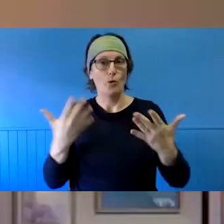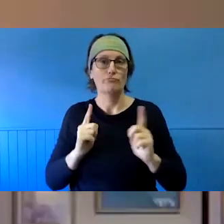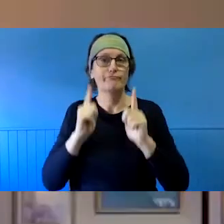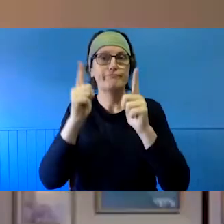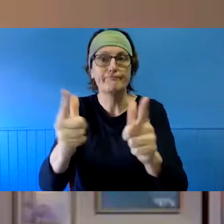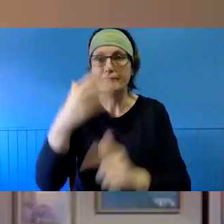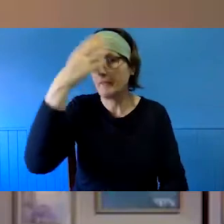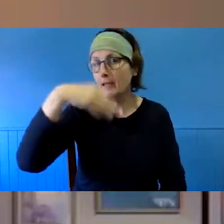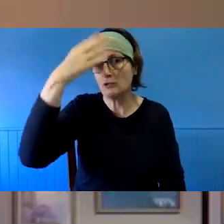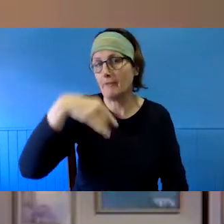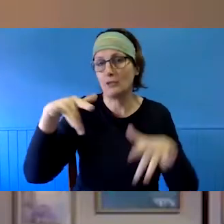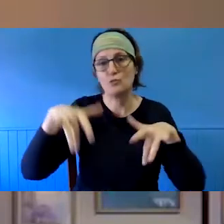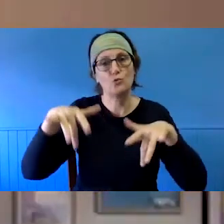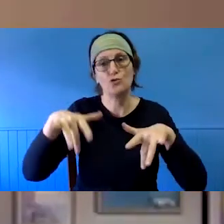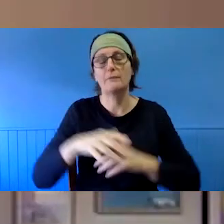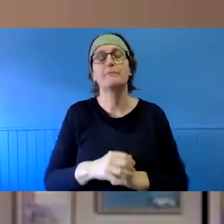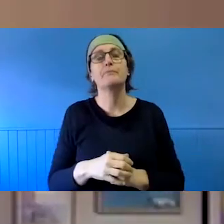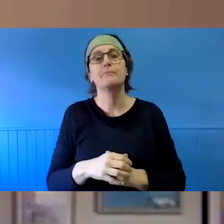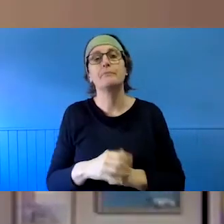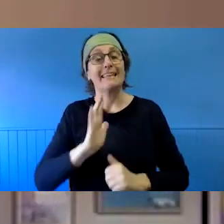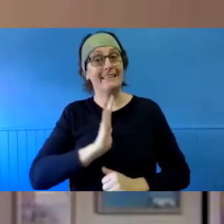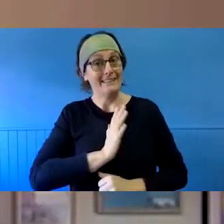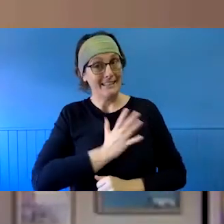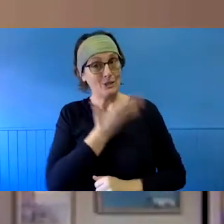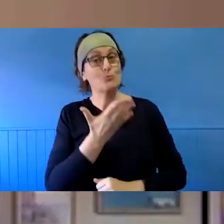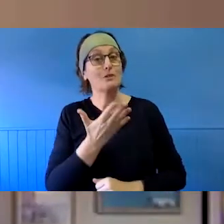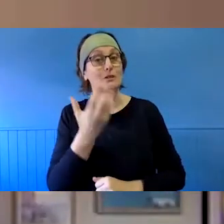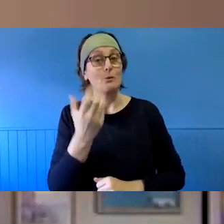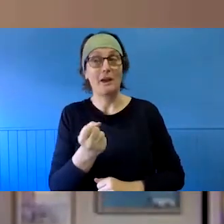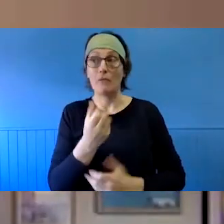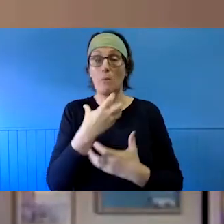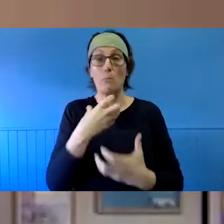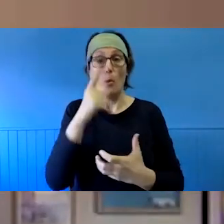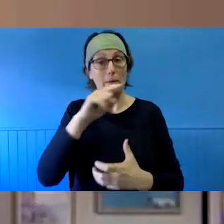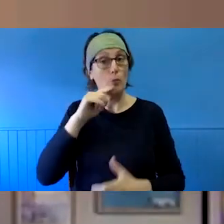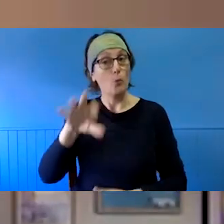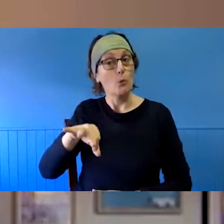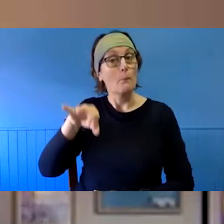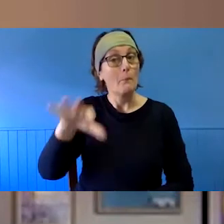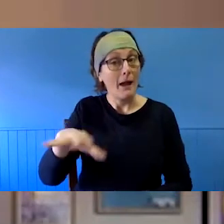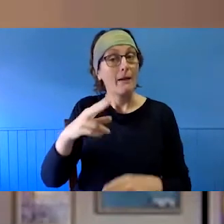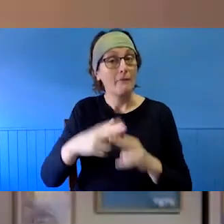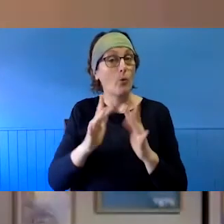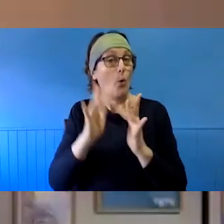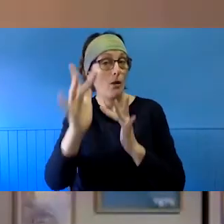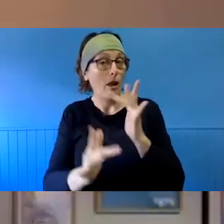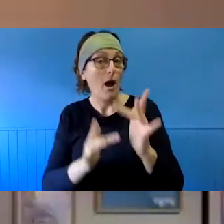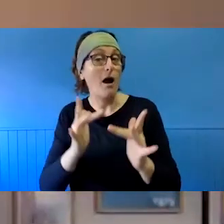There has been an increasing interest in people willing to pay for online experiences since they were last surveyed in May.